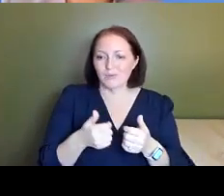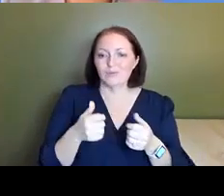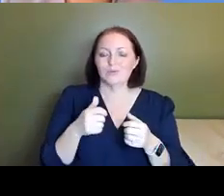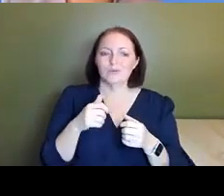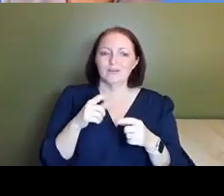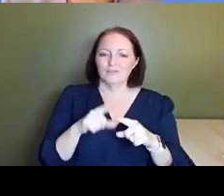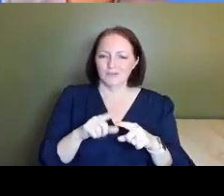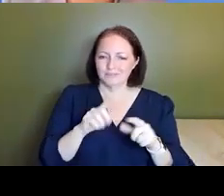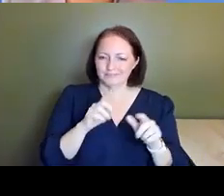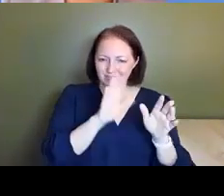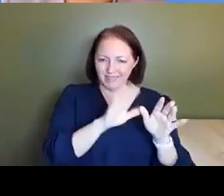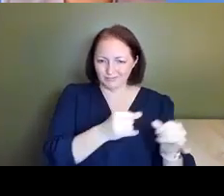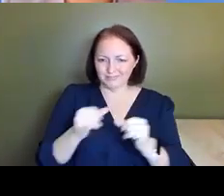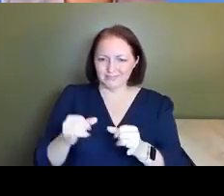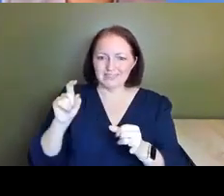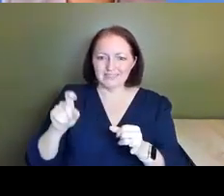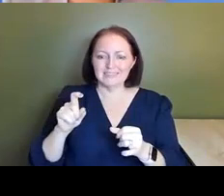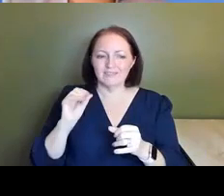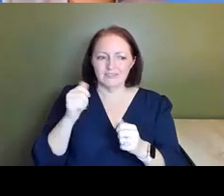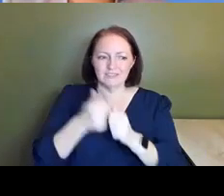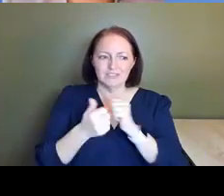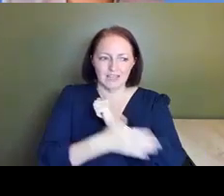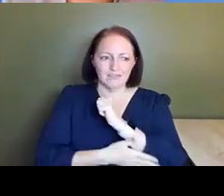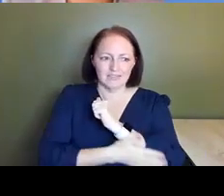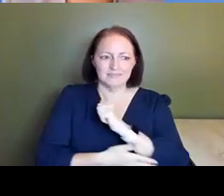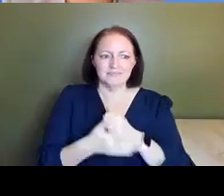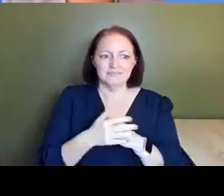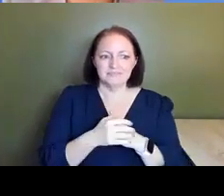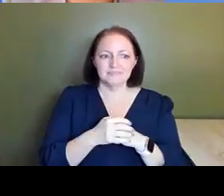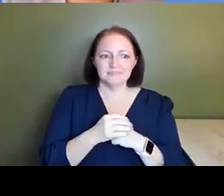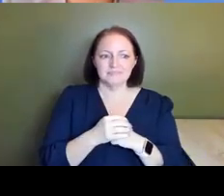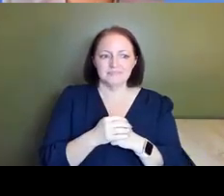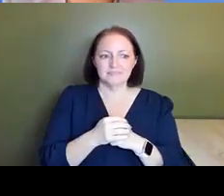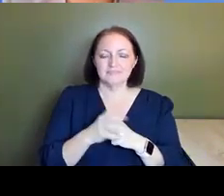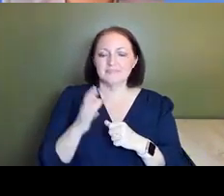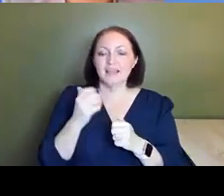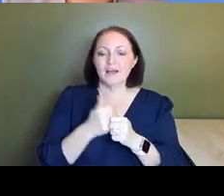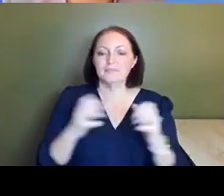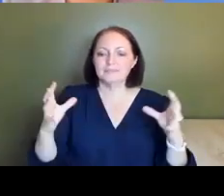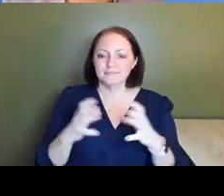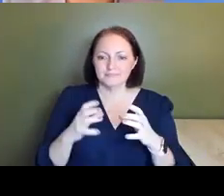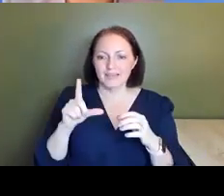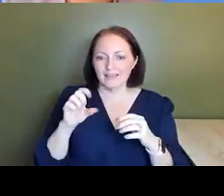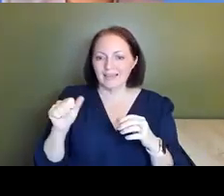and characteristics of their county. Helping convene LEAs and community-based organizations